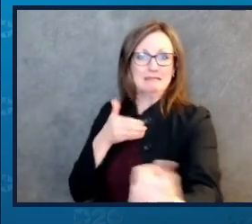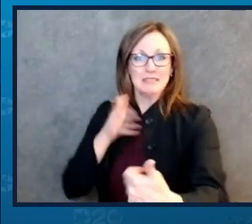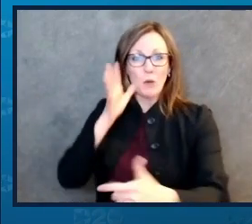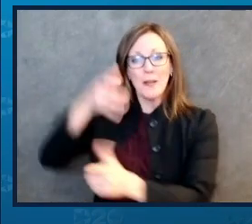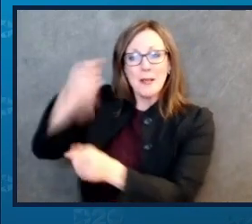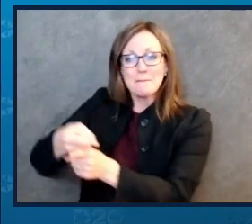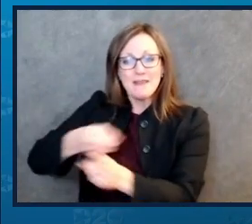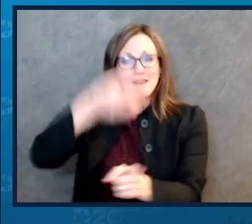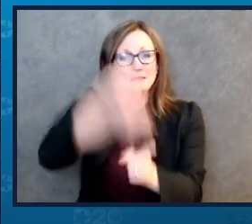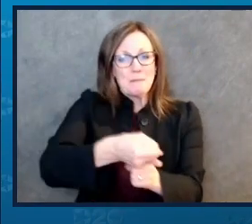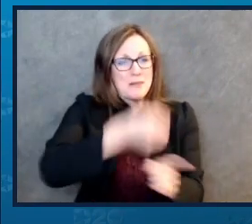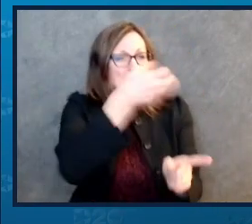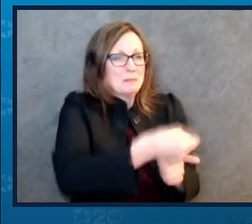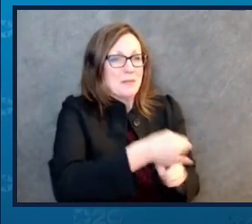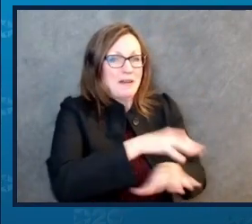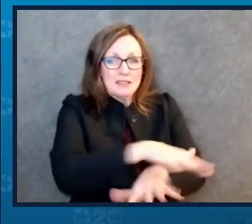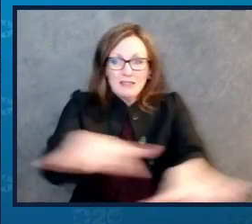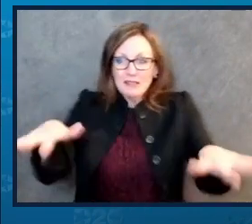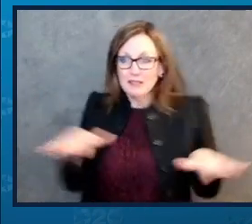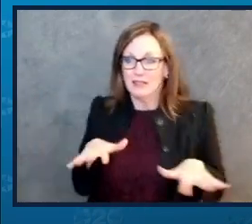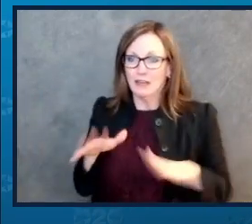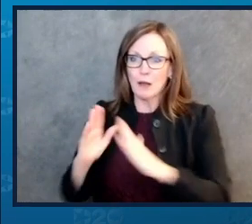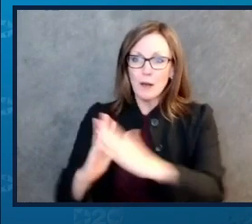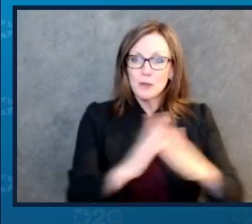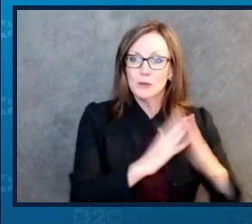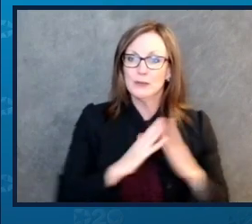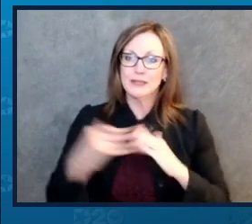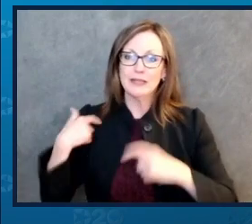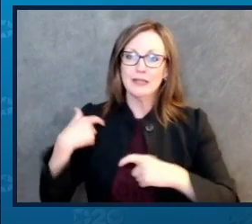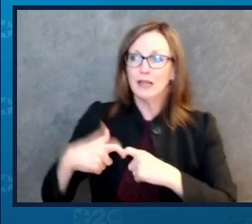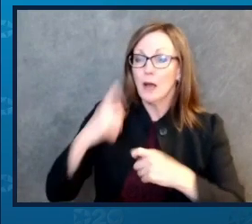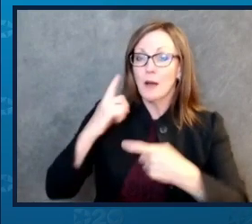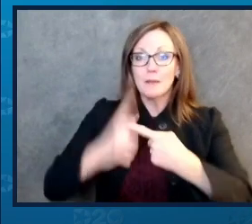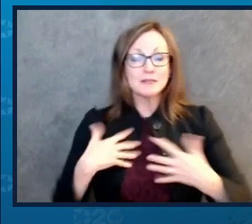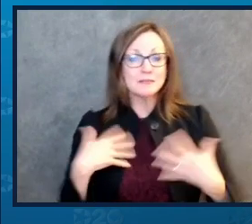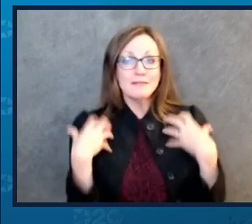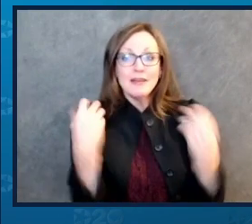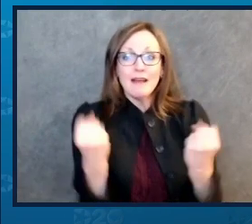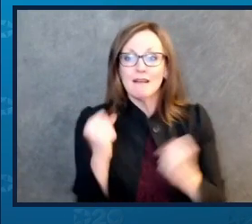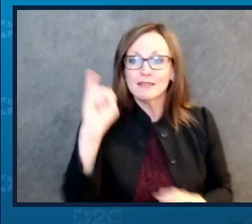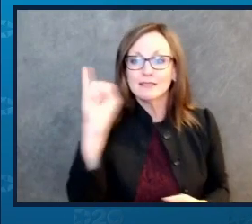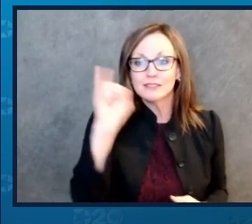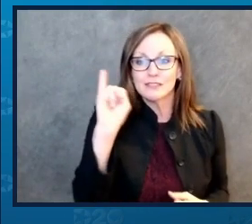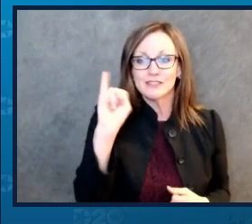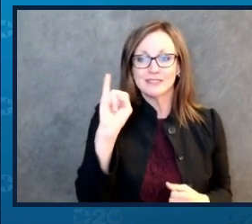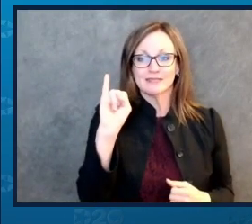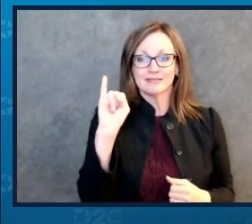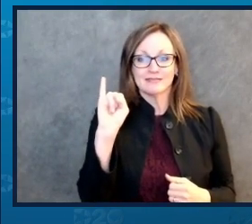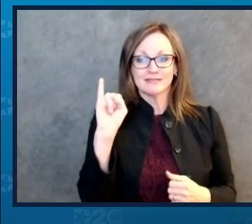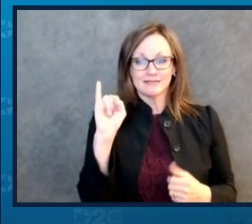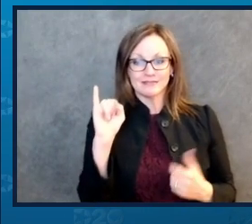HAVE THE RIGHT I.D., SO I CANNOT GET HEALTH INSURANCE THROUGH THE EXCHANGE.